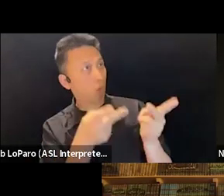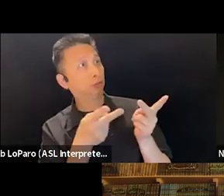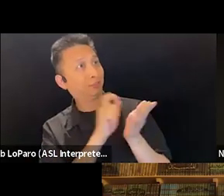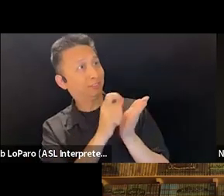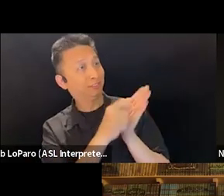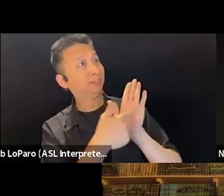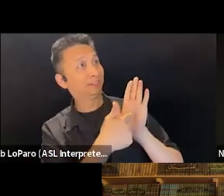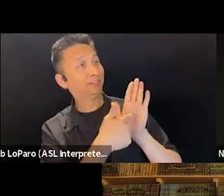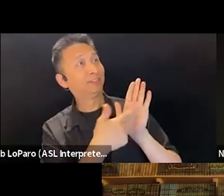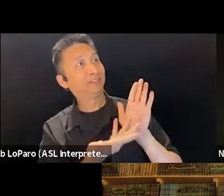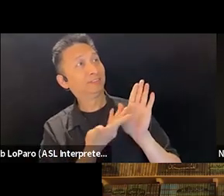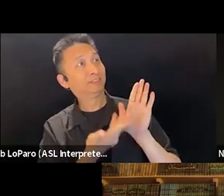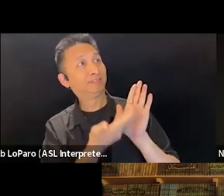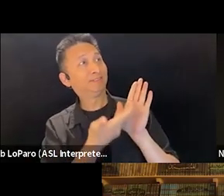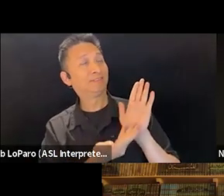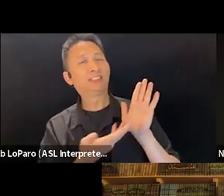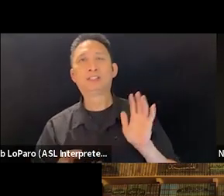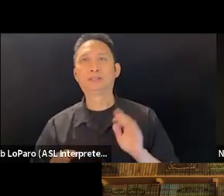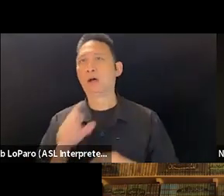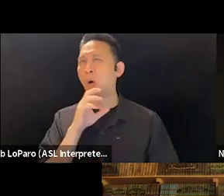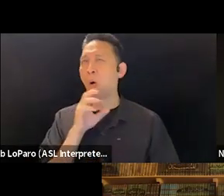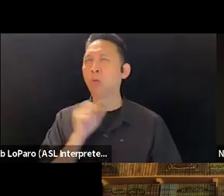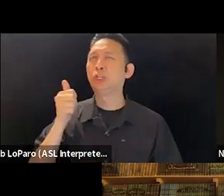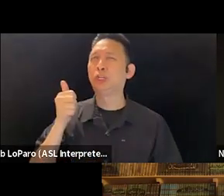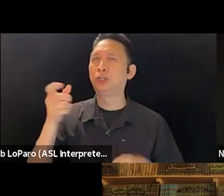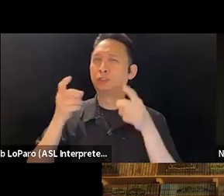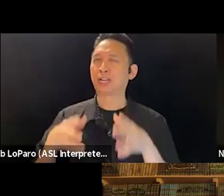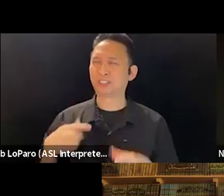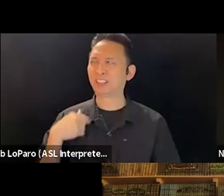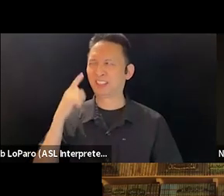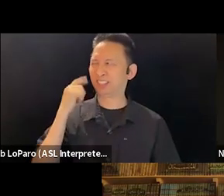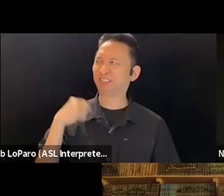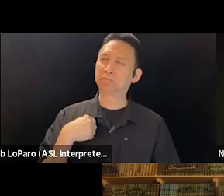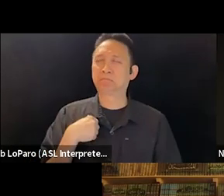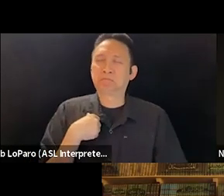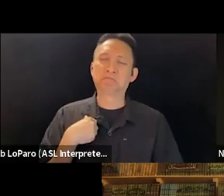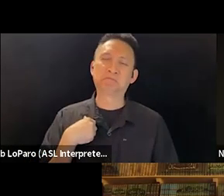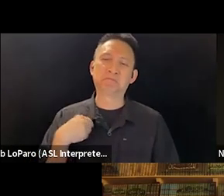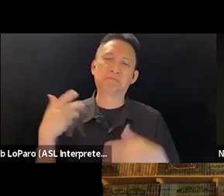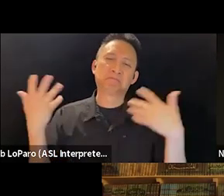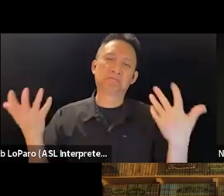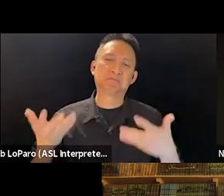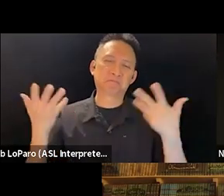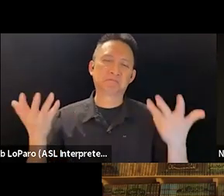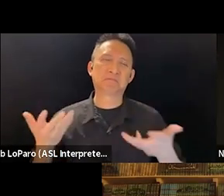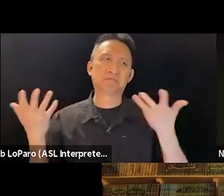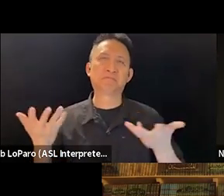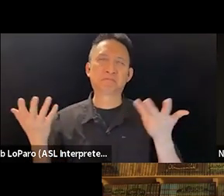In general, all the directors are thinking that they have a sort of, how can I say something brilliant.